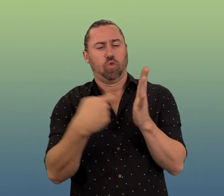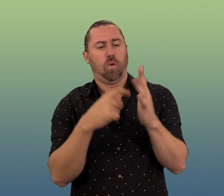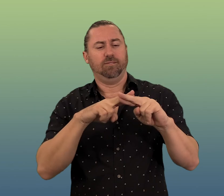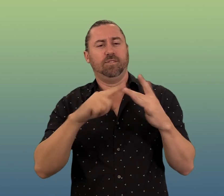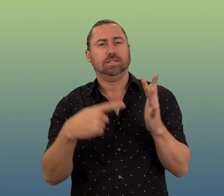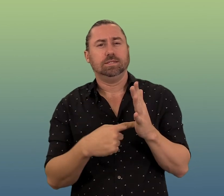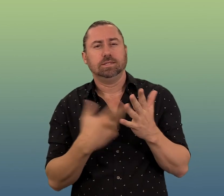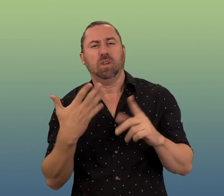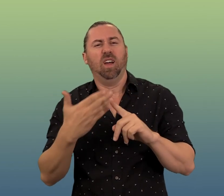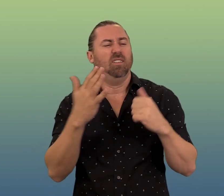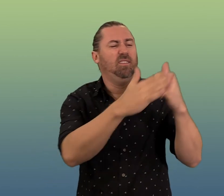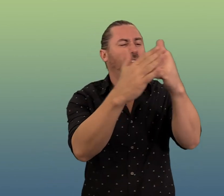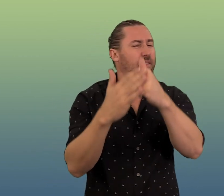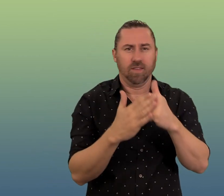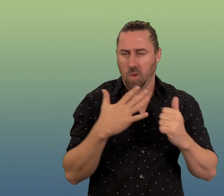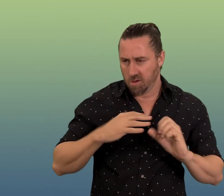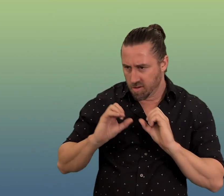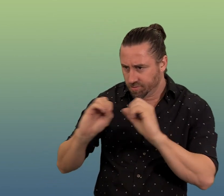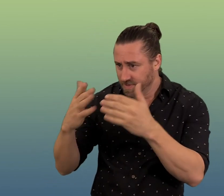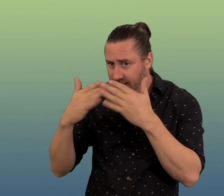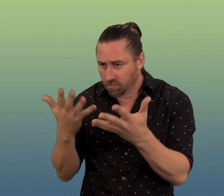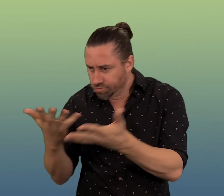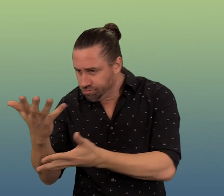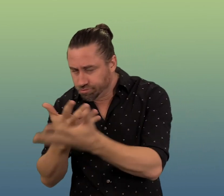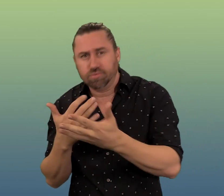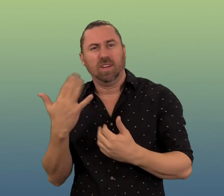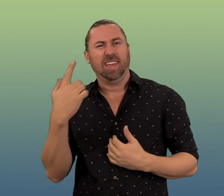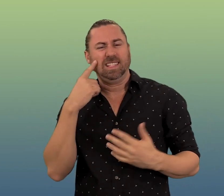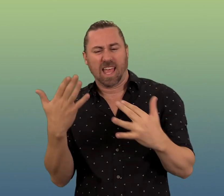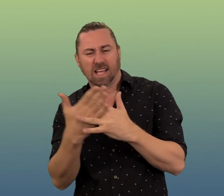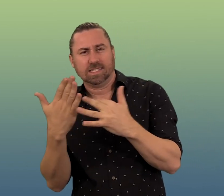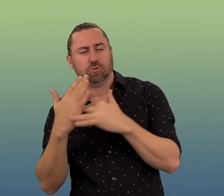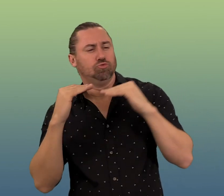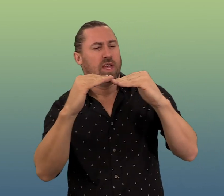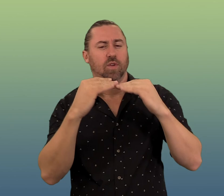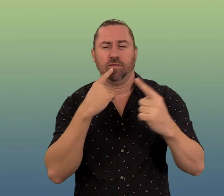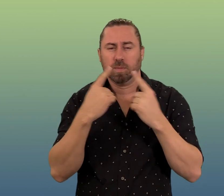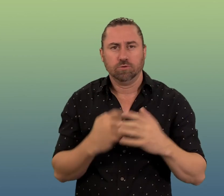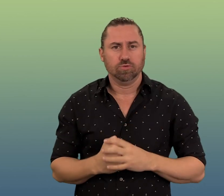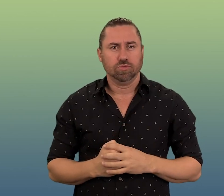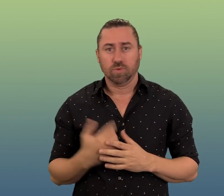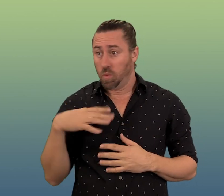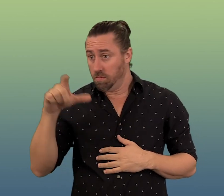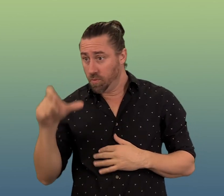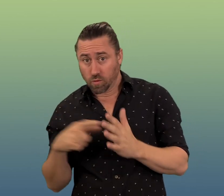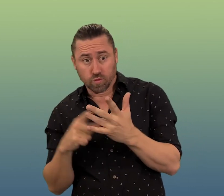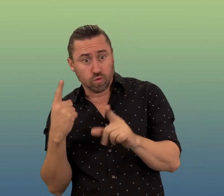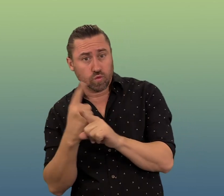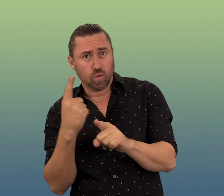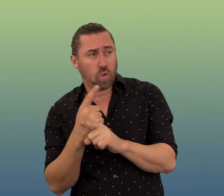Give me easy access to information and transport. I need a person to talk to especially when I'm struggling.